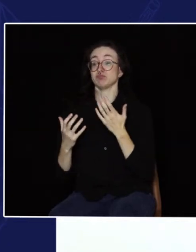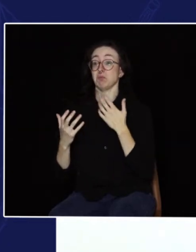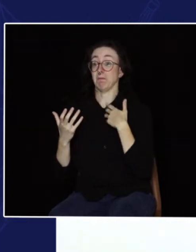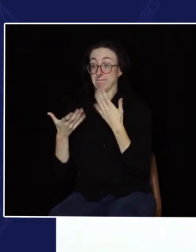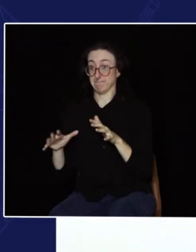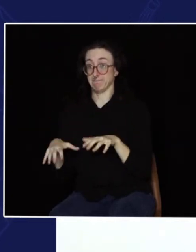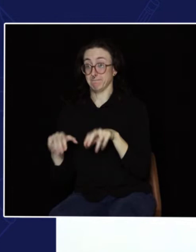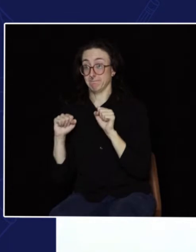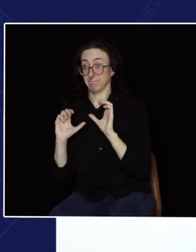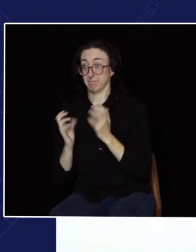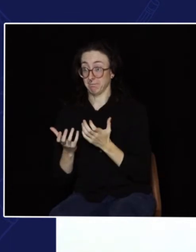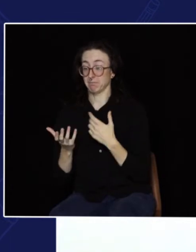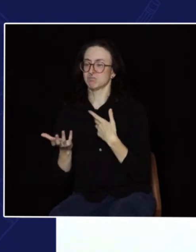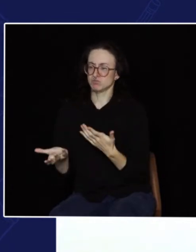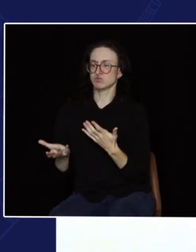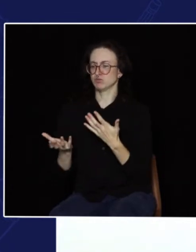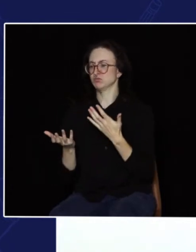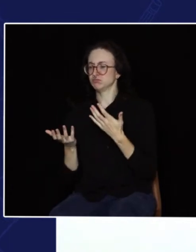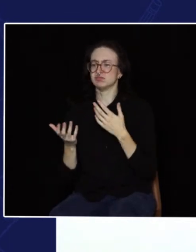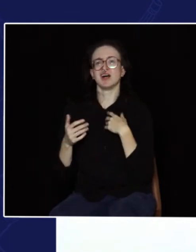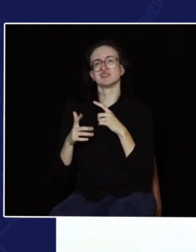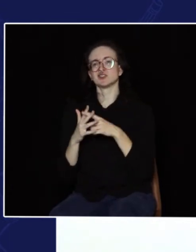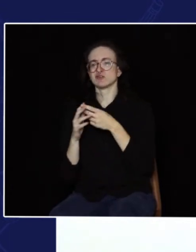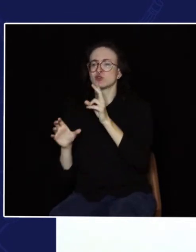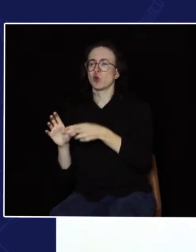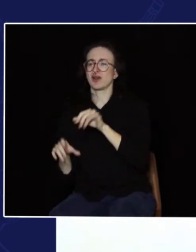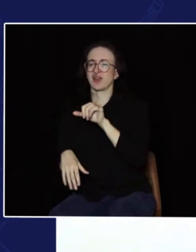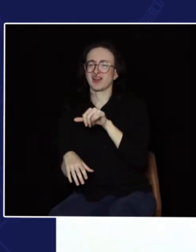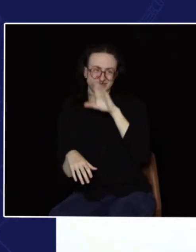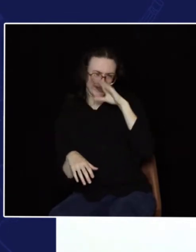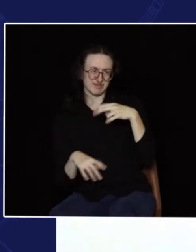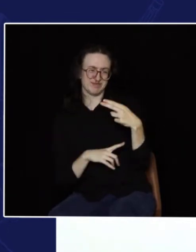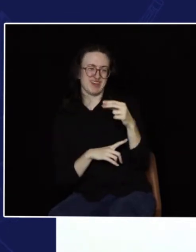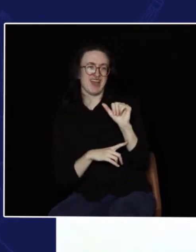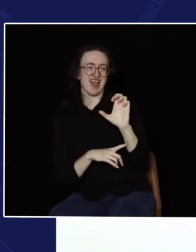But... after I took the class, I started joining, like,